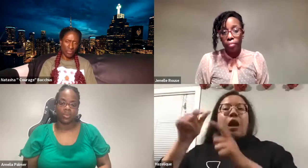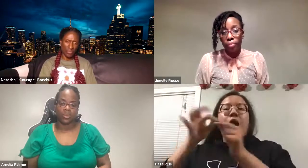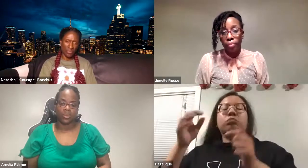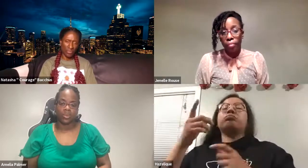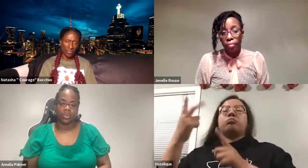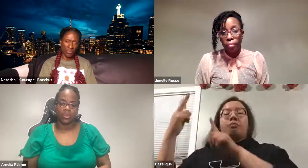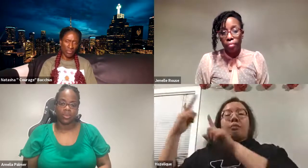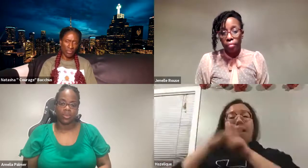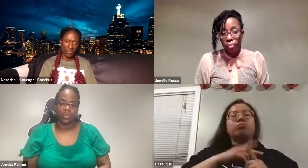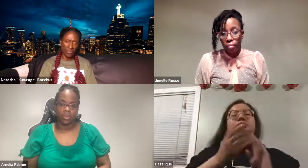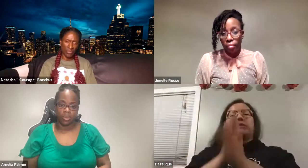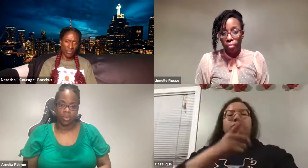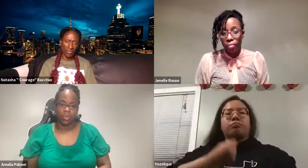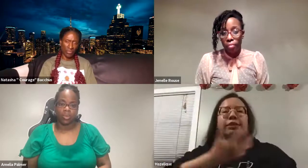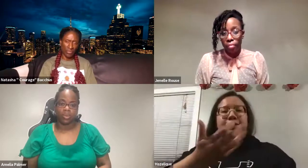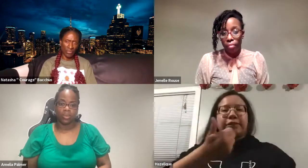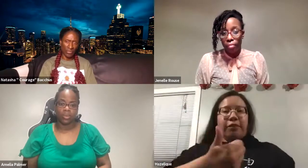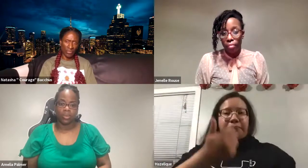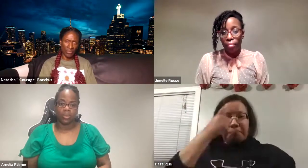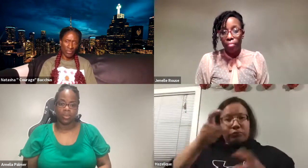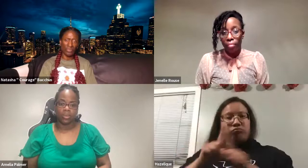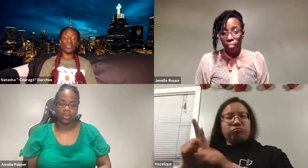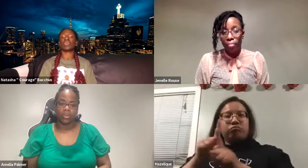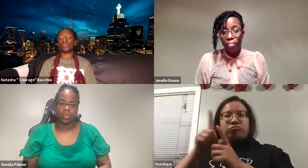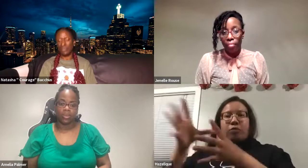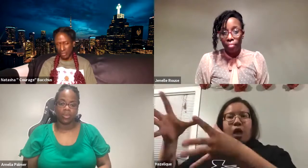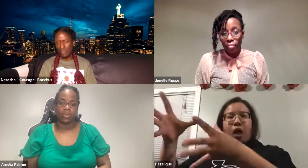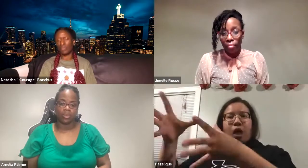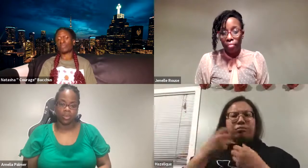and learn and you listen to the language and you apply that to how you express yourself.